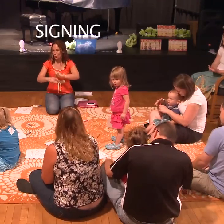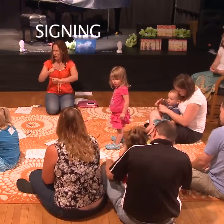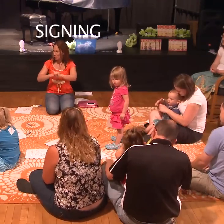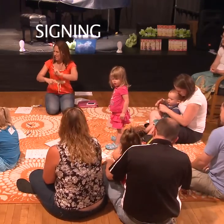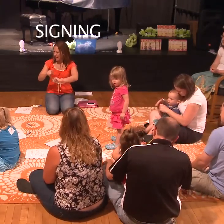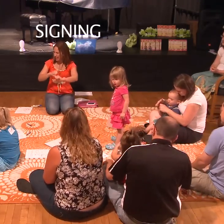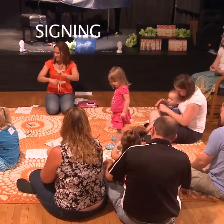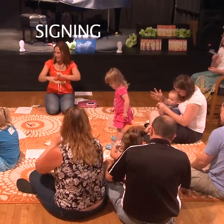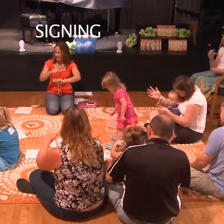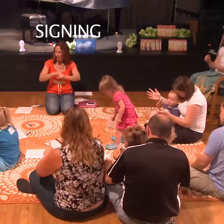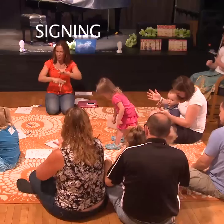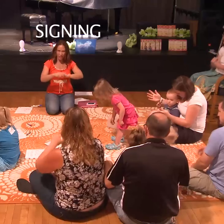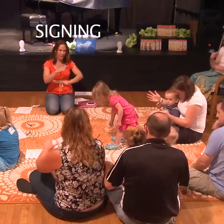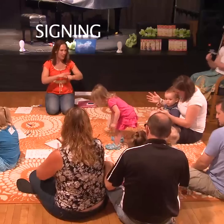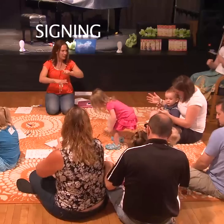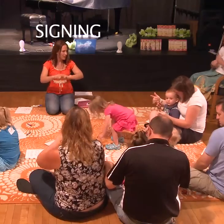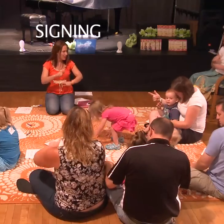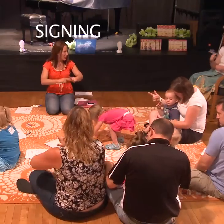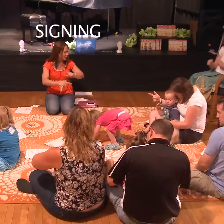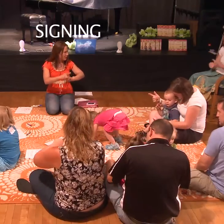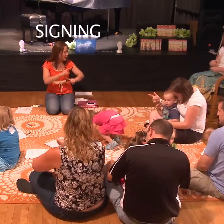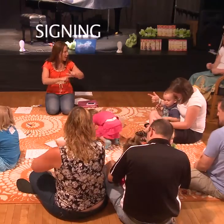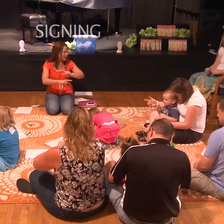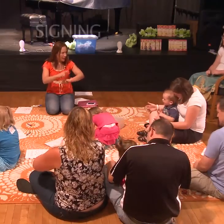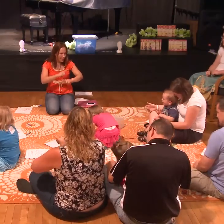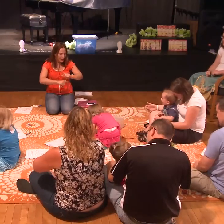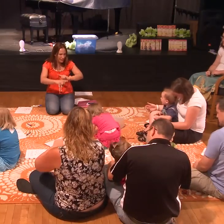Can you guys do SIGNING? That's a tough one. That makes it a little harder, huh.